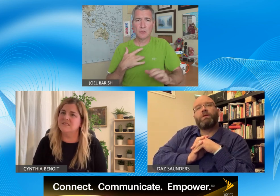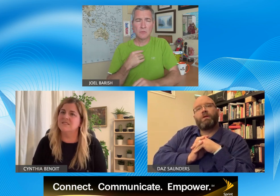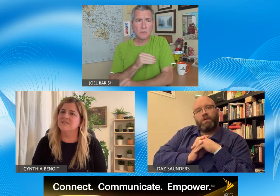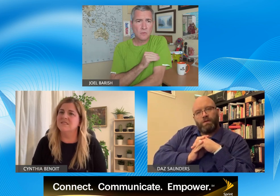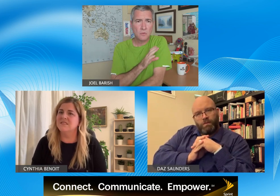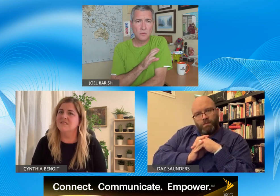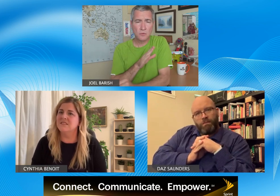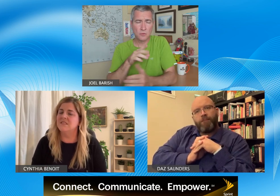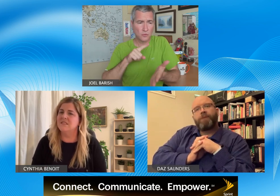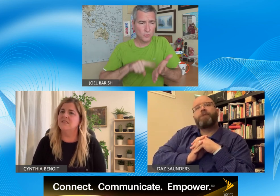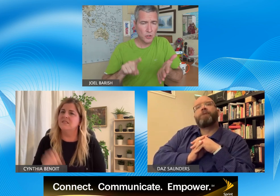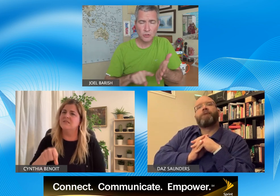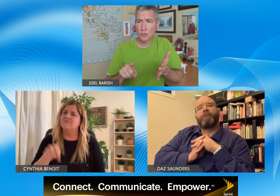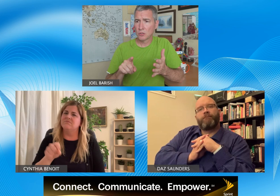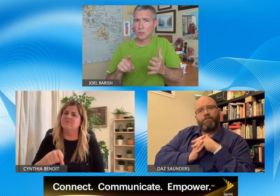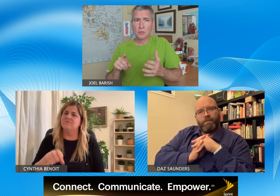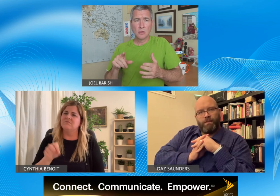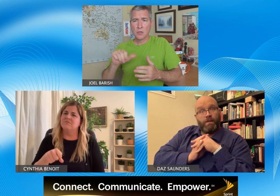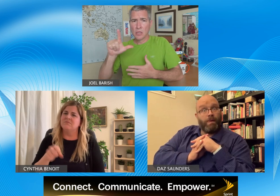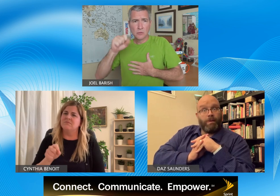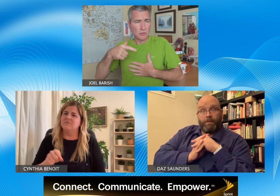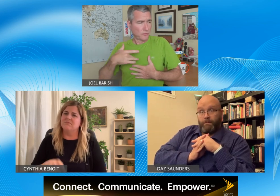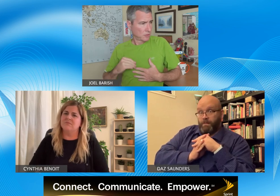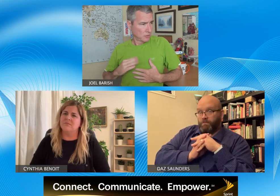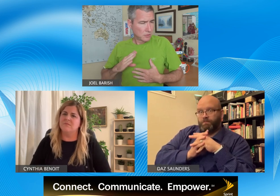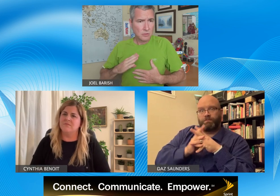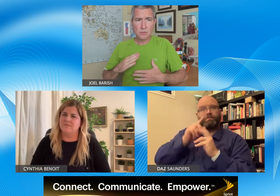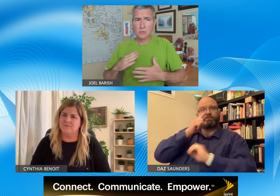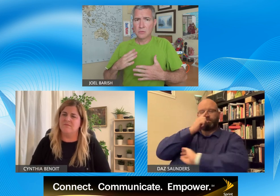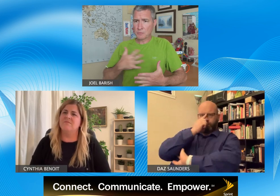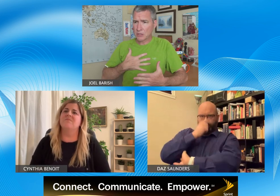An inspiration to continue the research on LSQ, sign language and French culture.